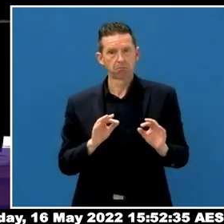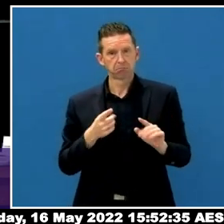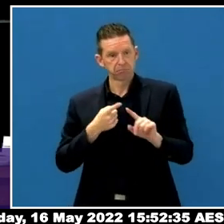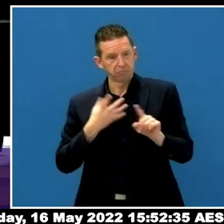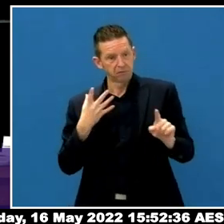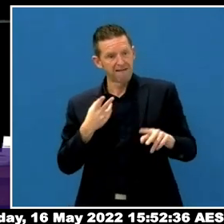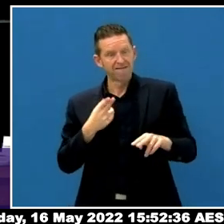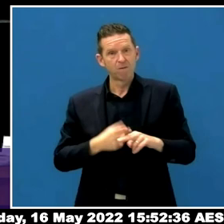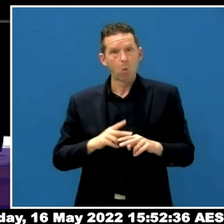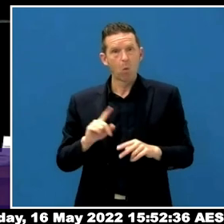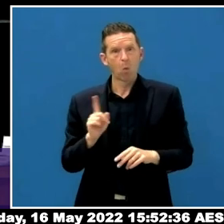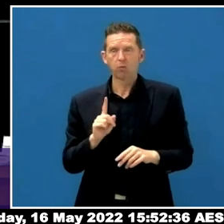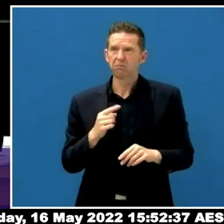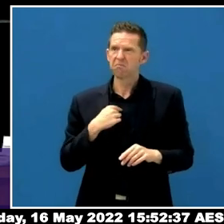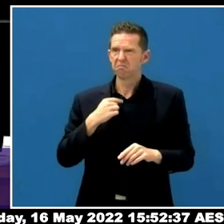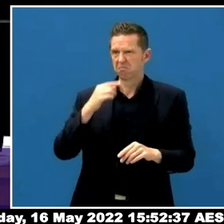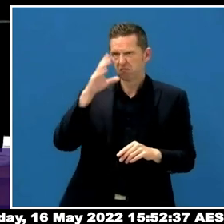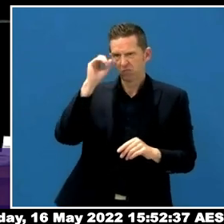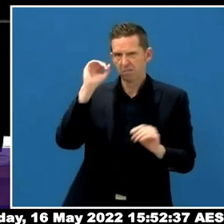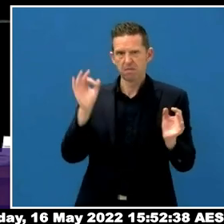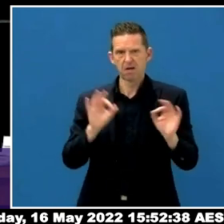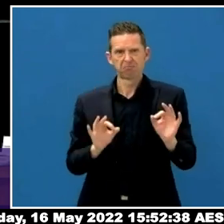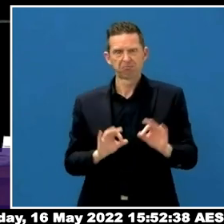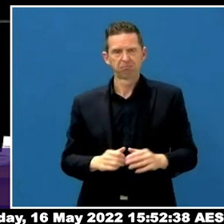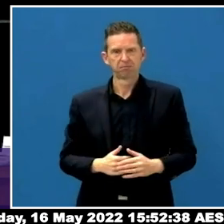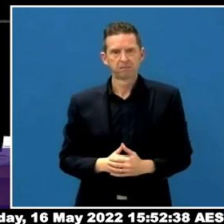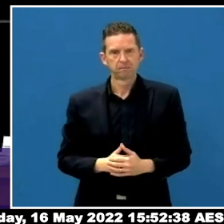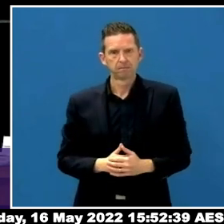Did you ever - other than Mr Herald calling you on one occasion, did you